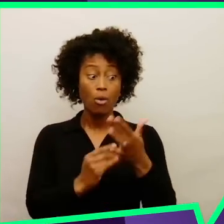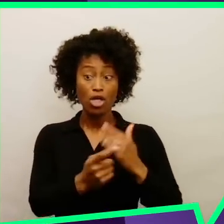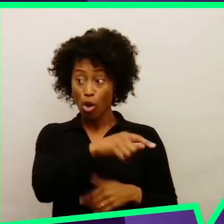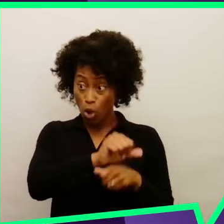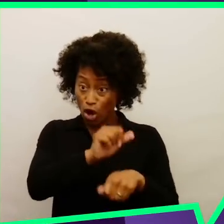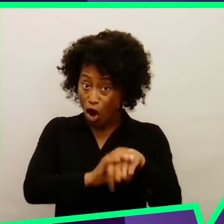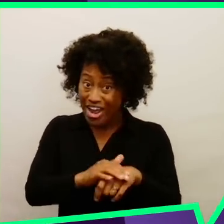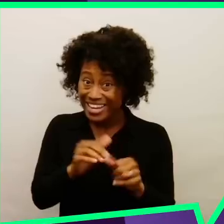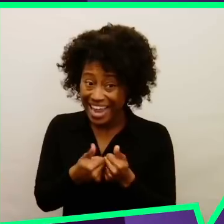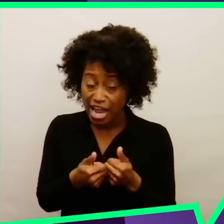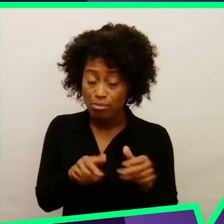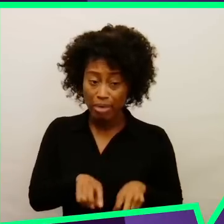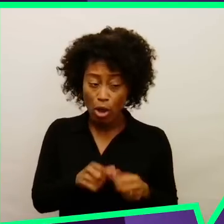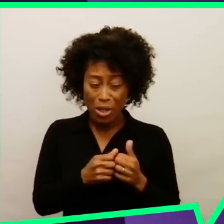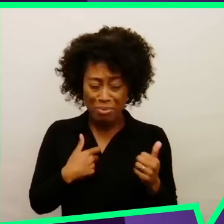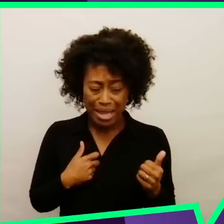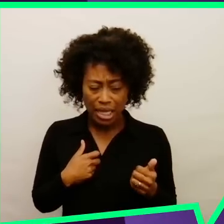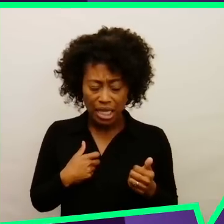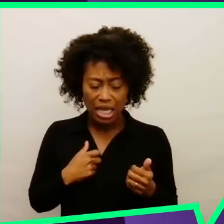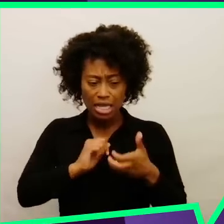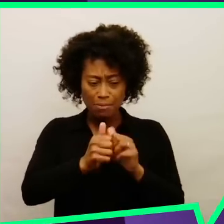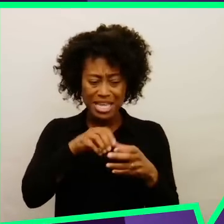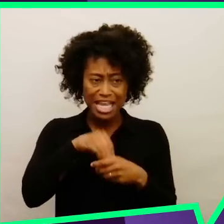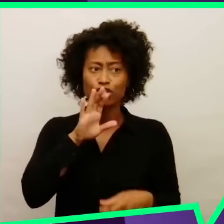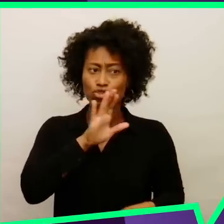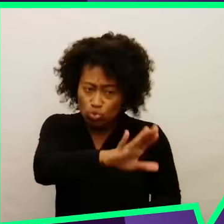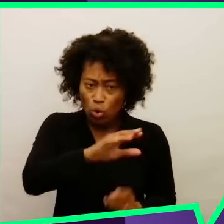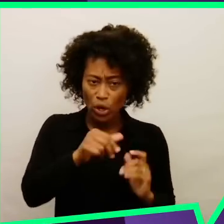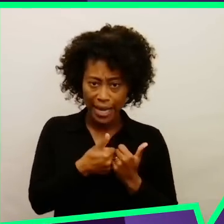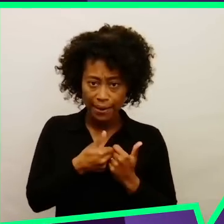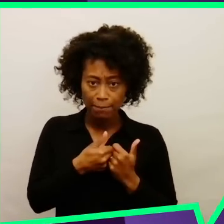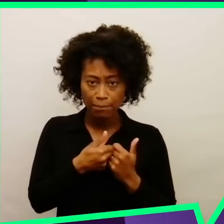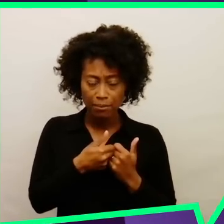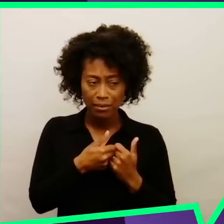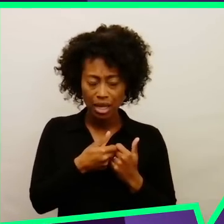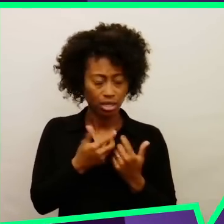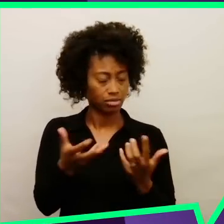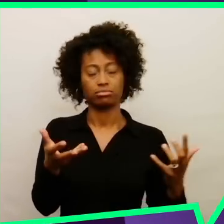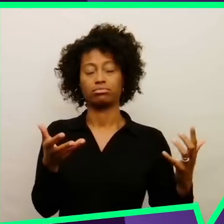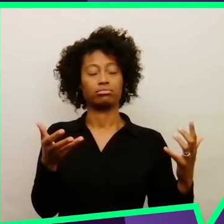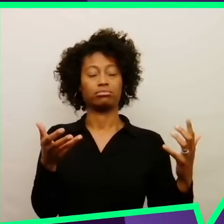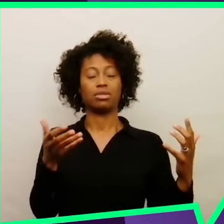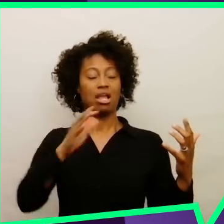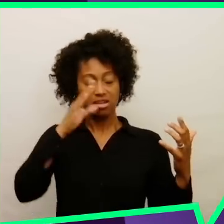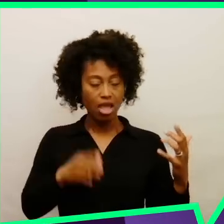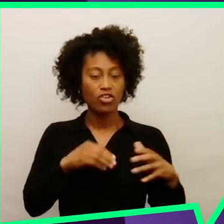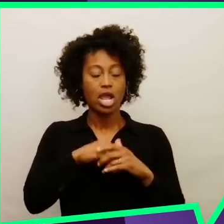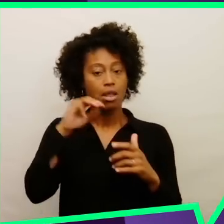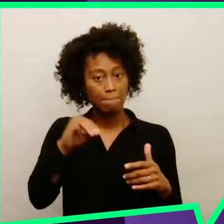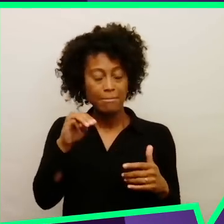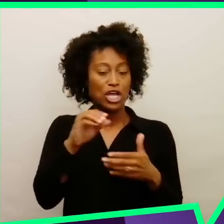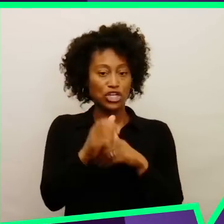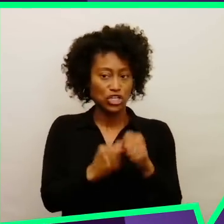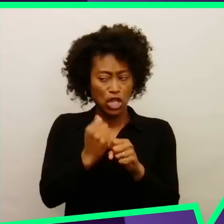and compete in their game, never in a million years thought that was something I'd be able to do.